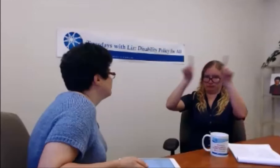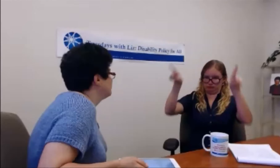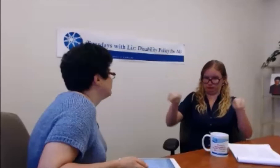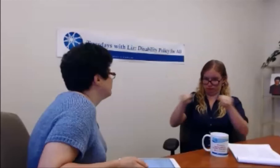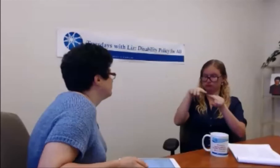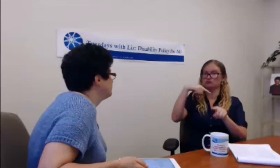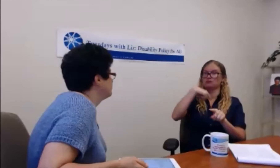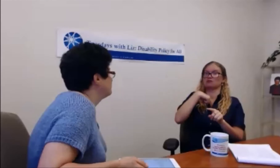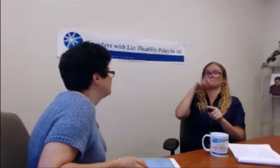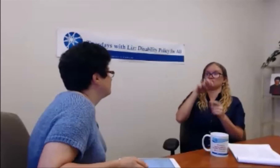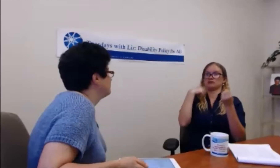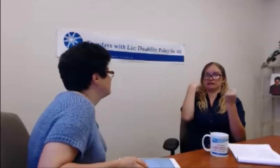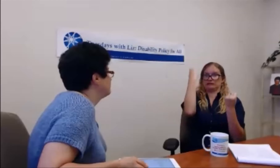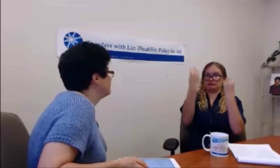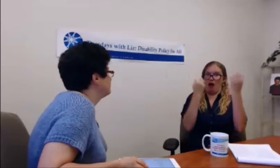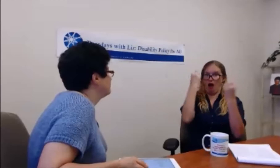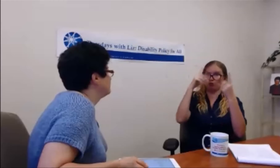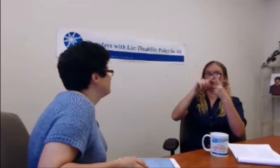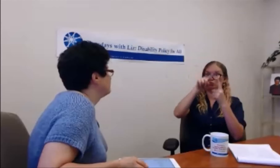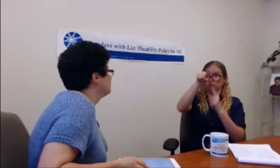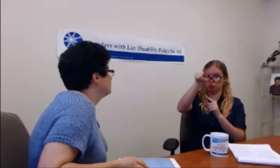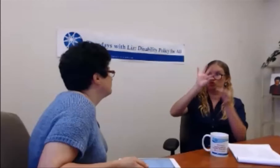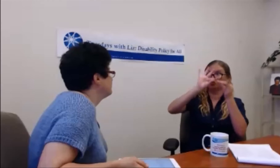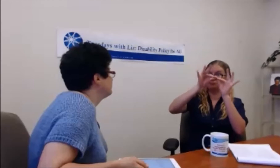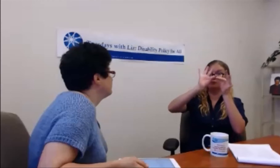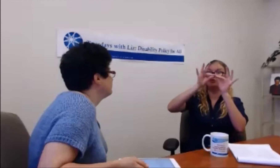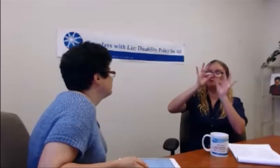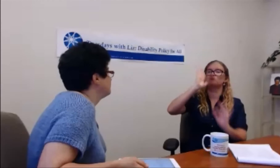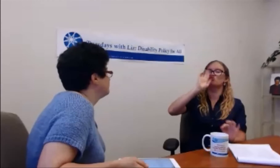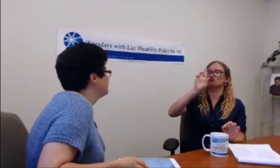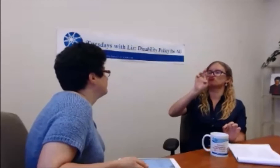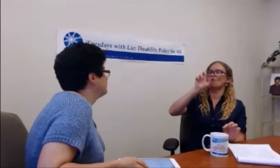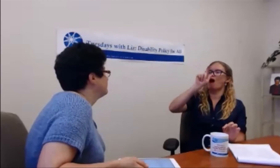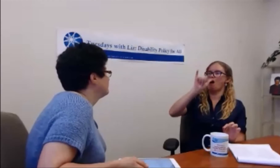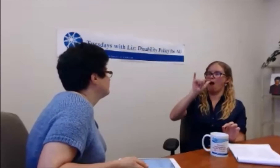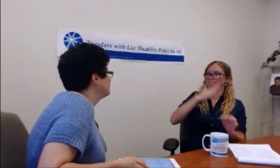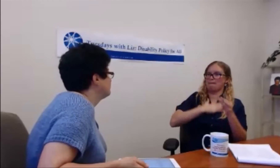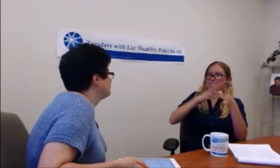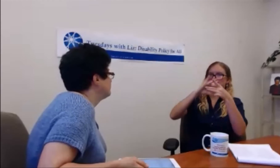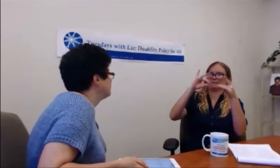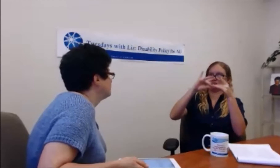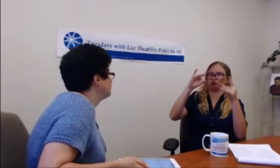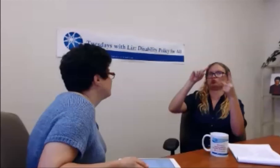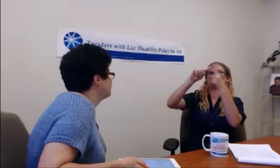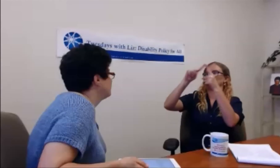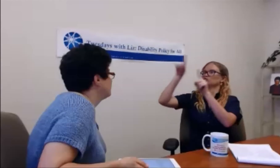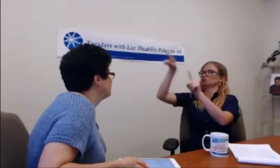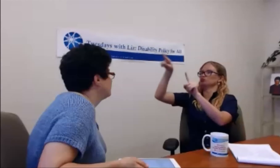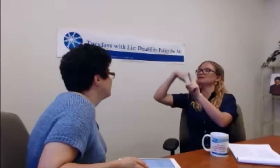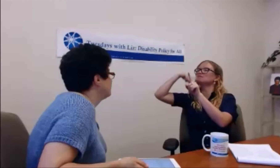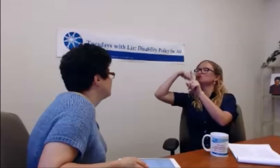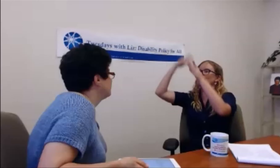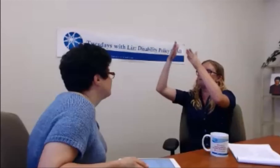television screen, and I sitting and signing and the intepreter will relay my message to